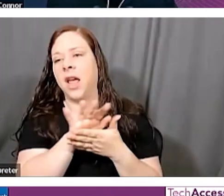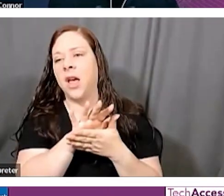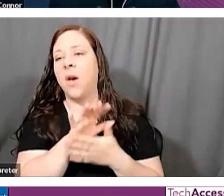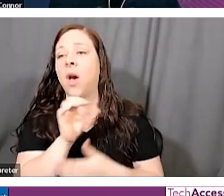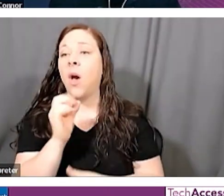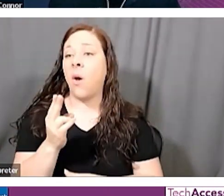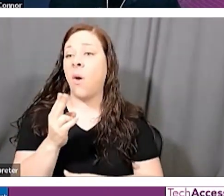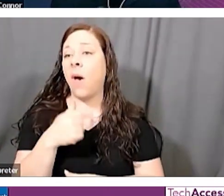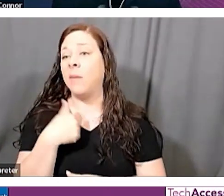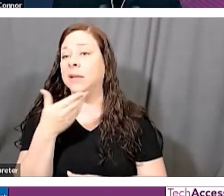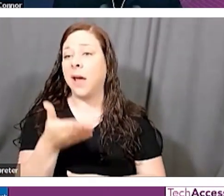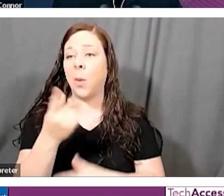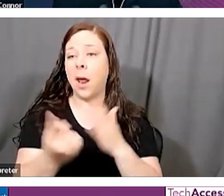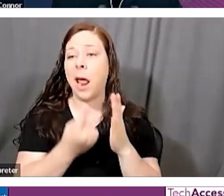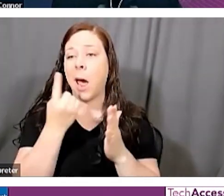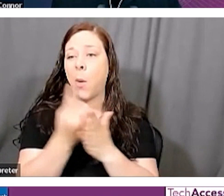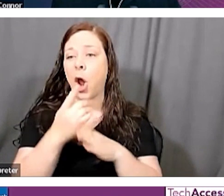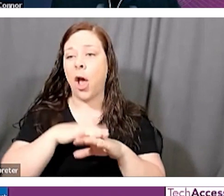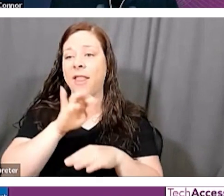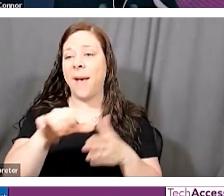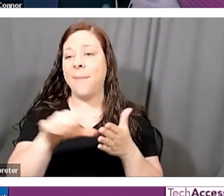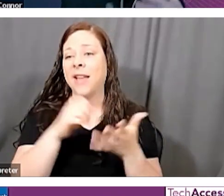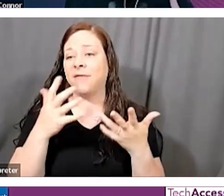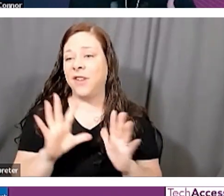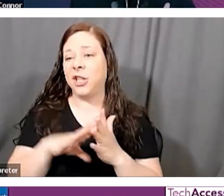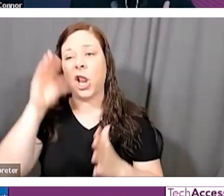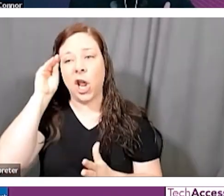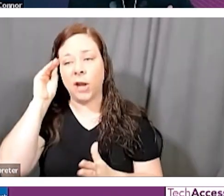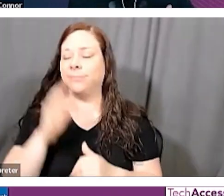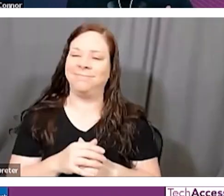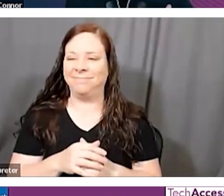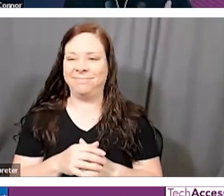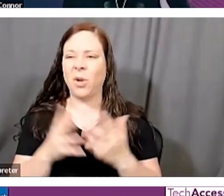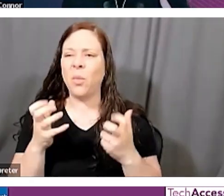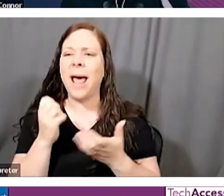for an hour, I learned, right? But really making sure that they're excited and engaged.